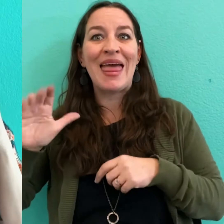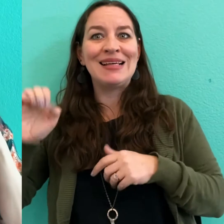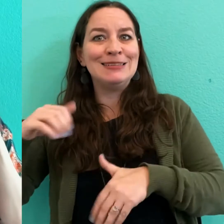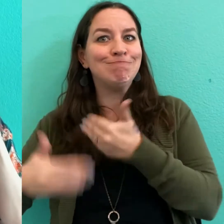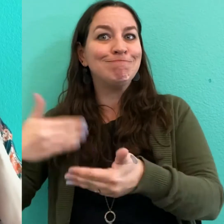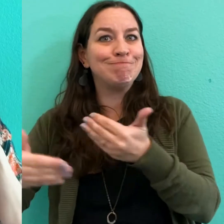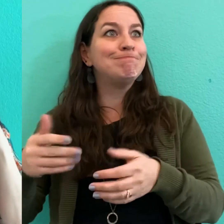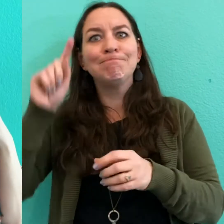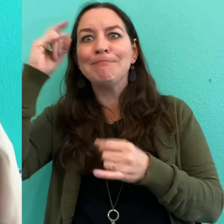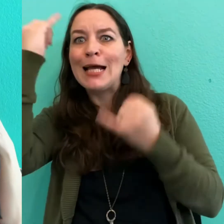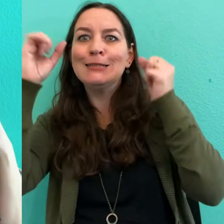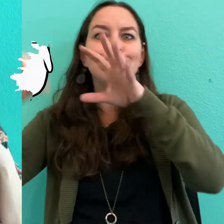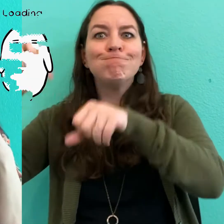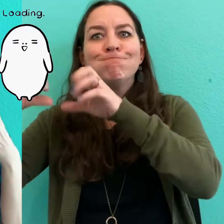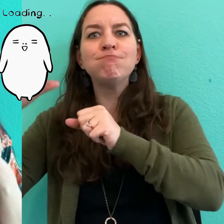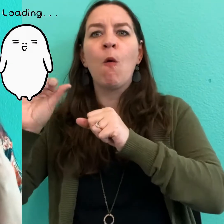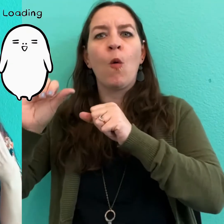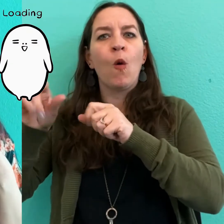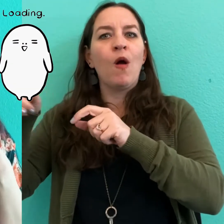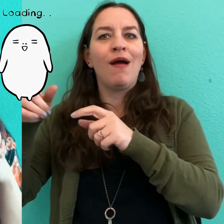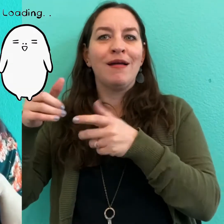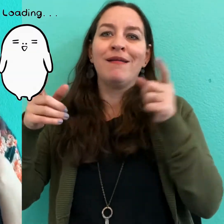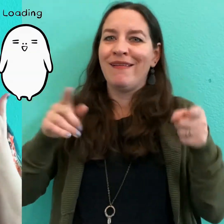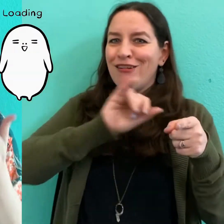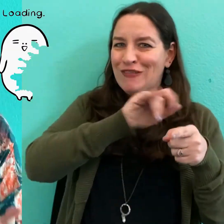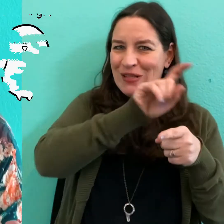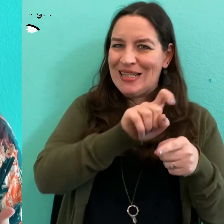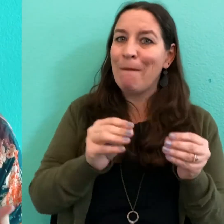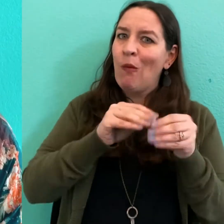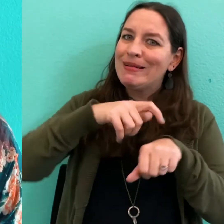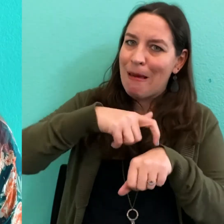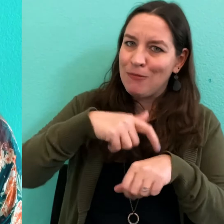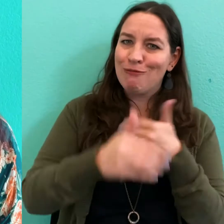They're going to need a little bit more time to process before they're going to be willing to say what they're thinking.